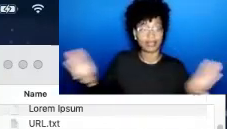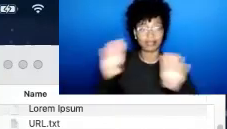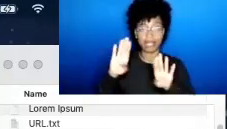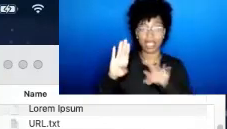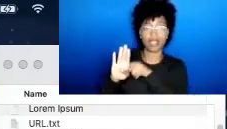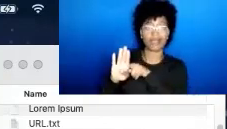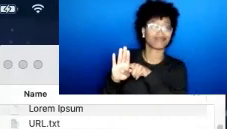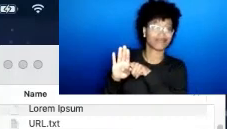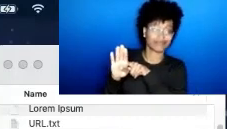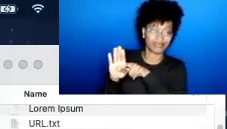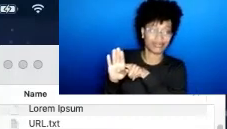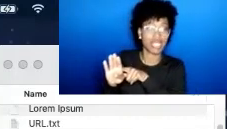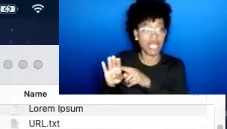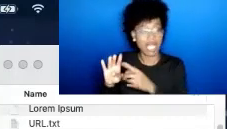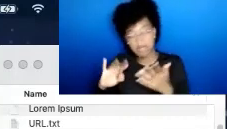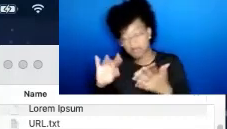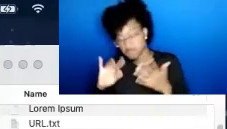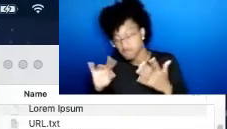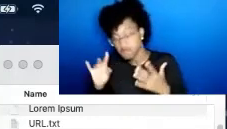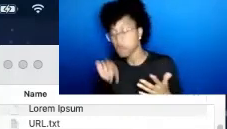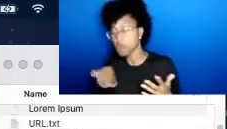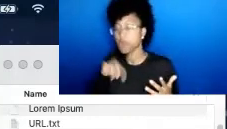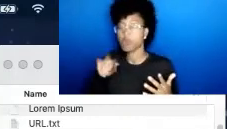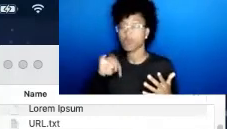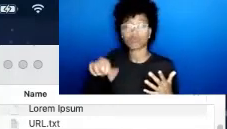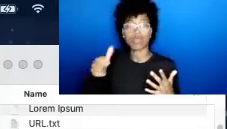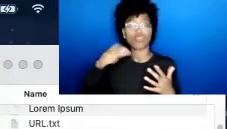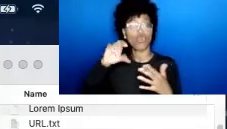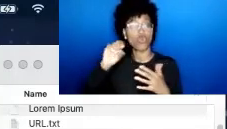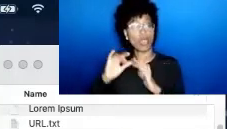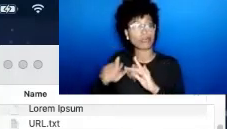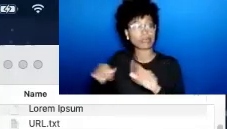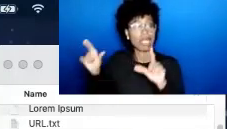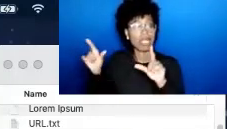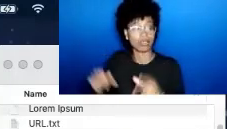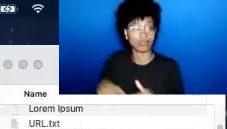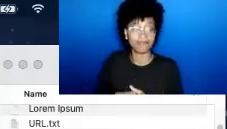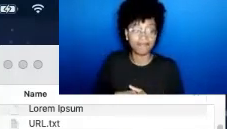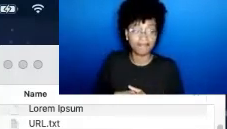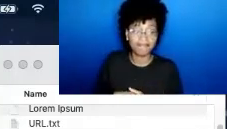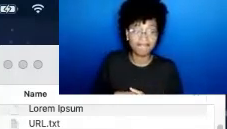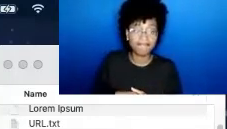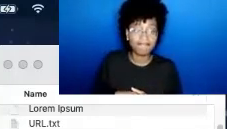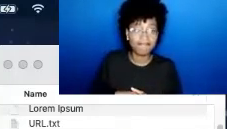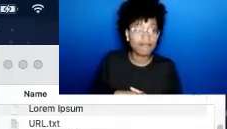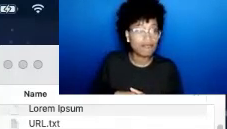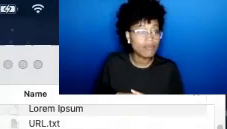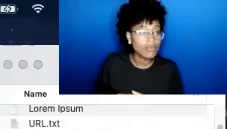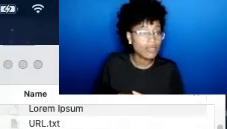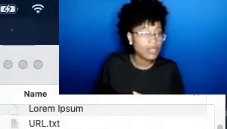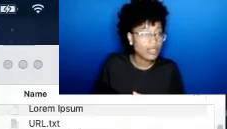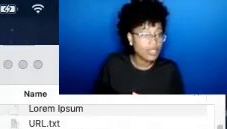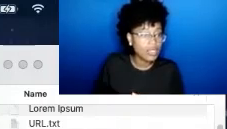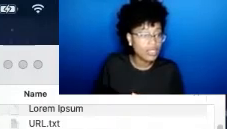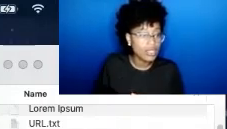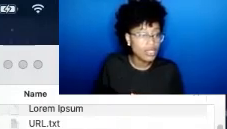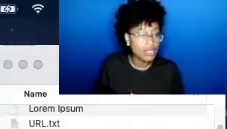And I can explore this. 07:10:00 And looking over year, here's the